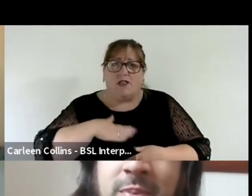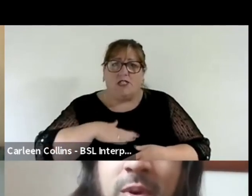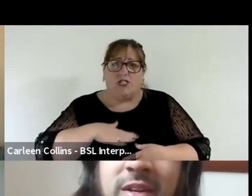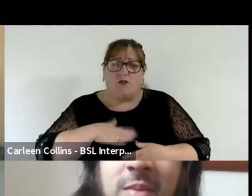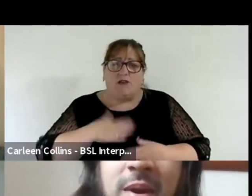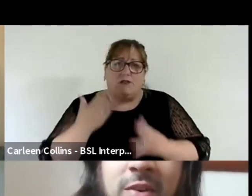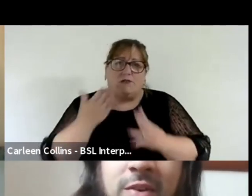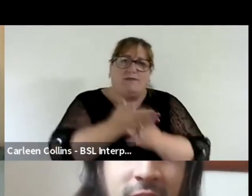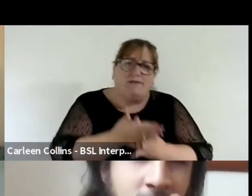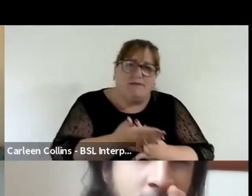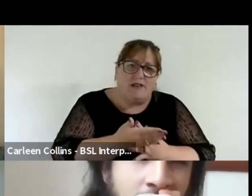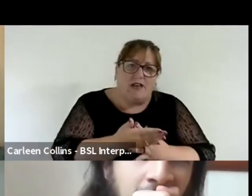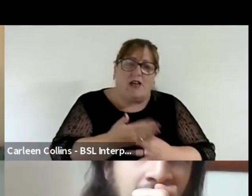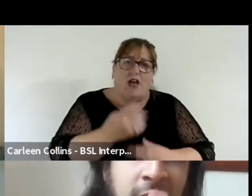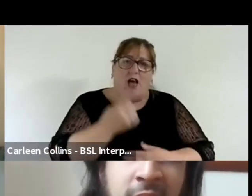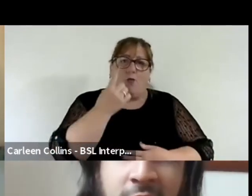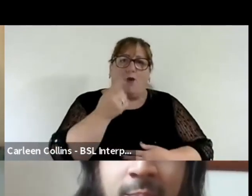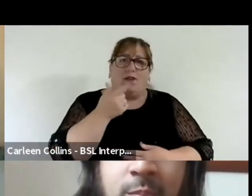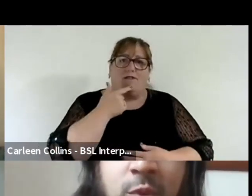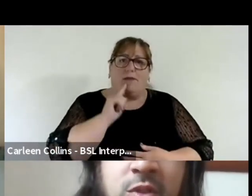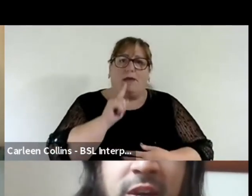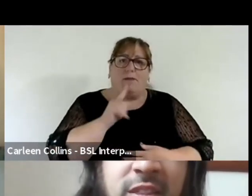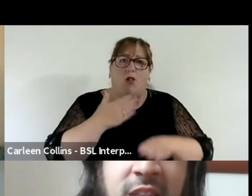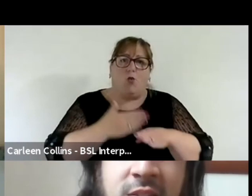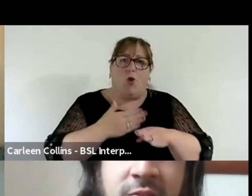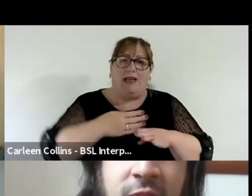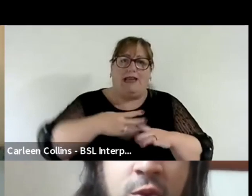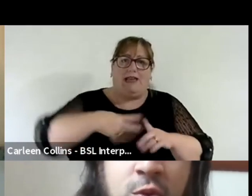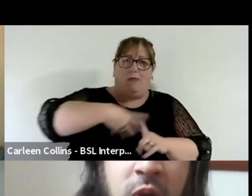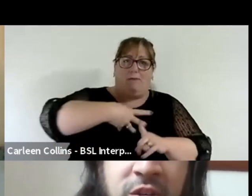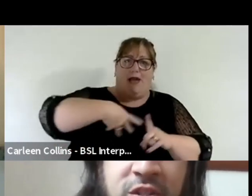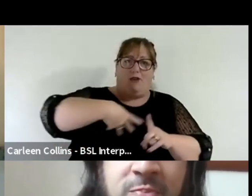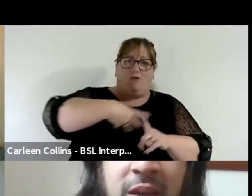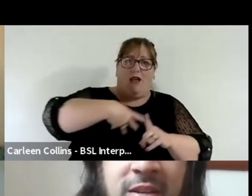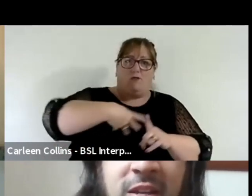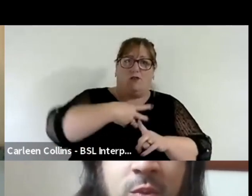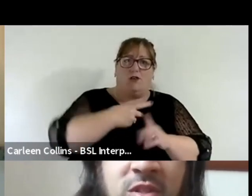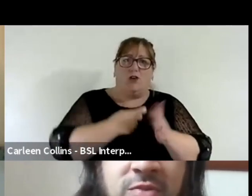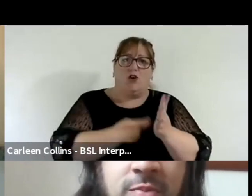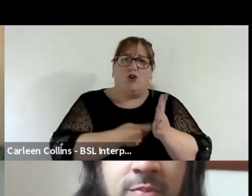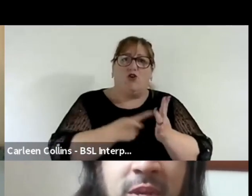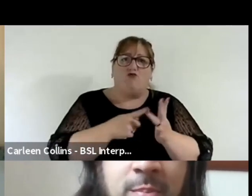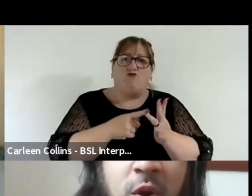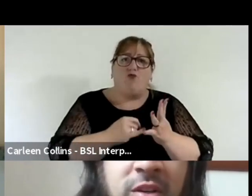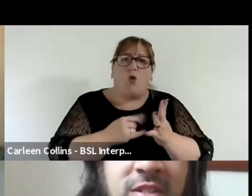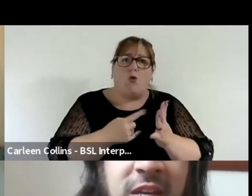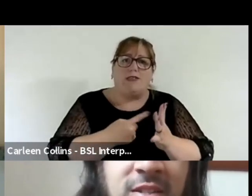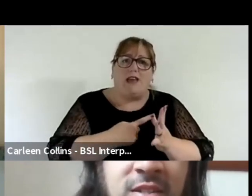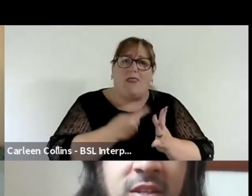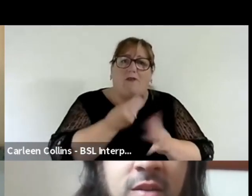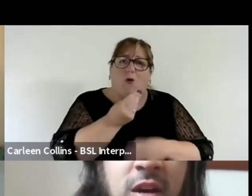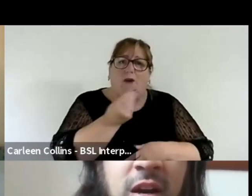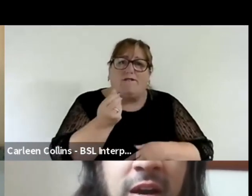Do we have any other questions that anyone wants to ask, anything else coming up?